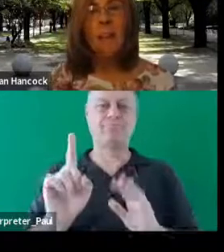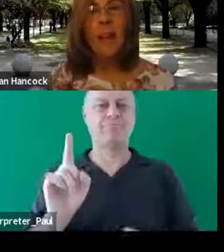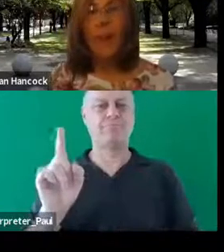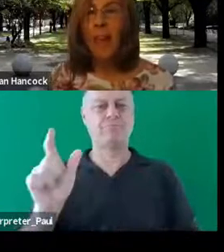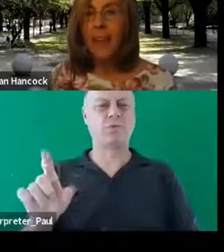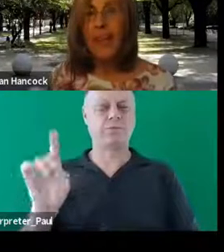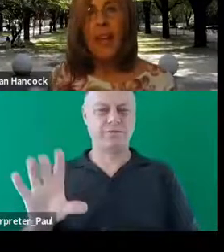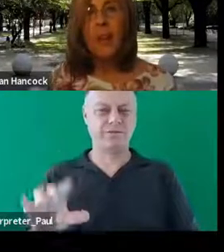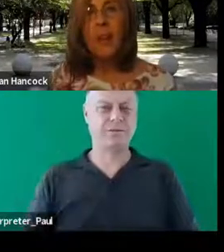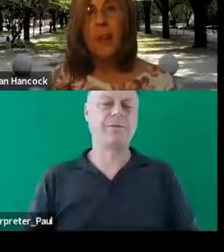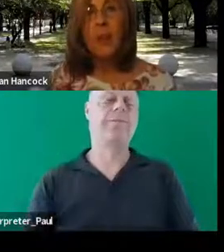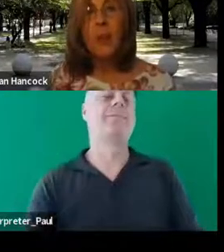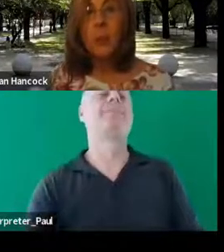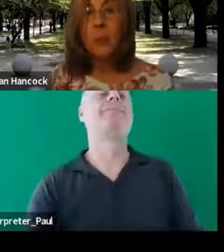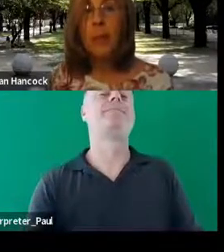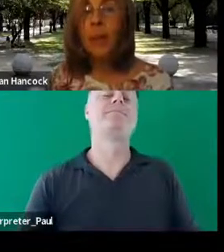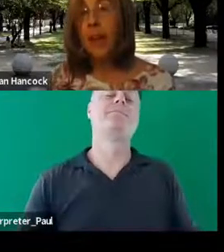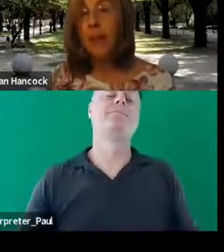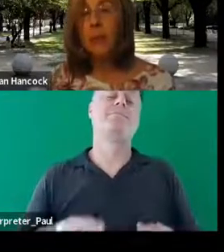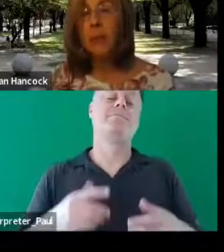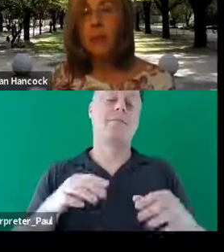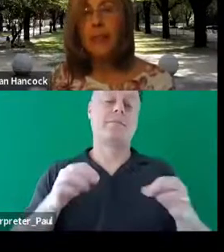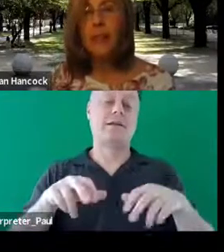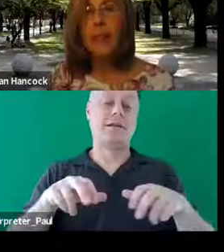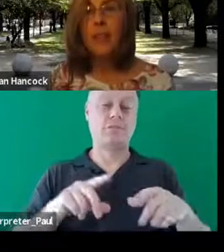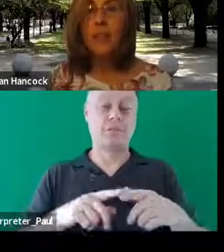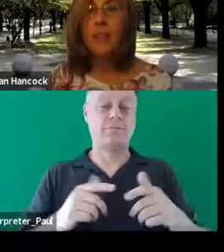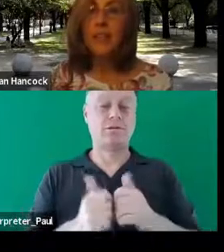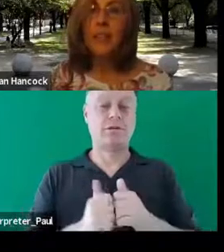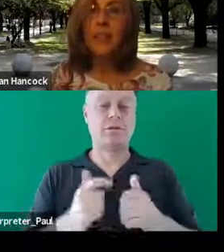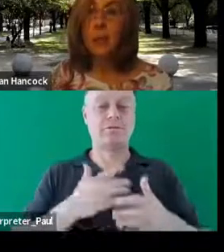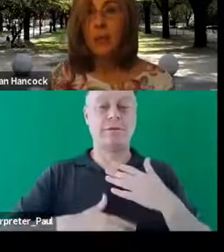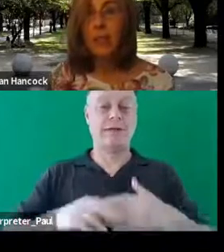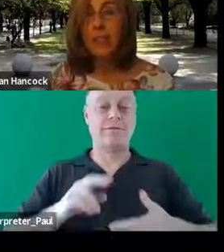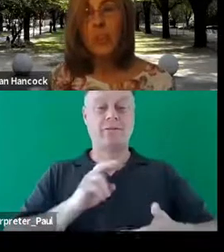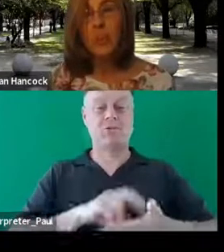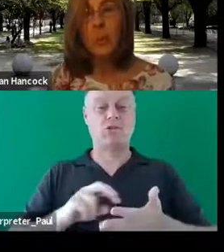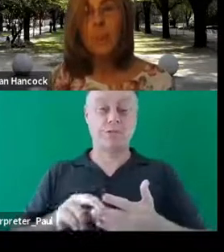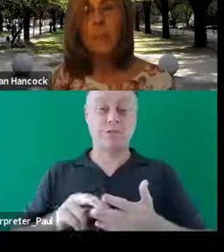plan of action also included behavioural contracts that were developed in consultation with the twins